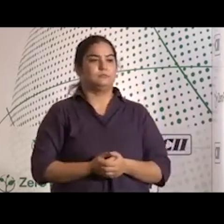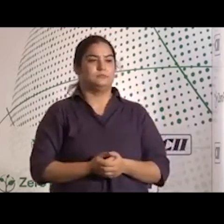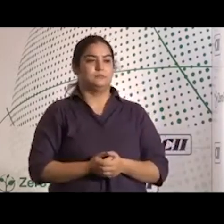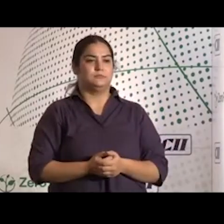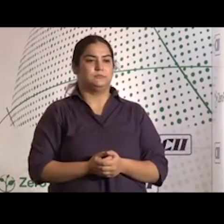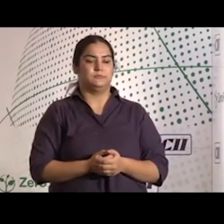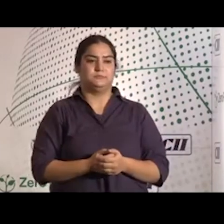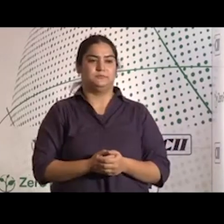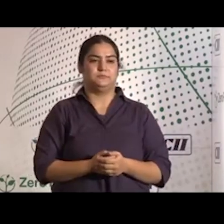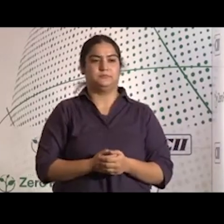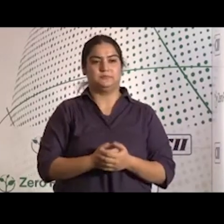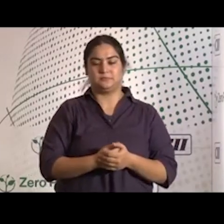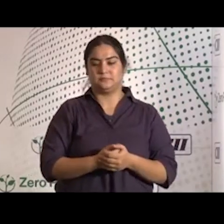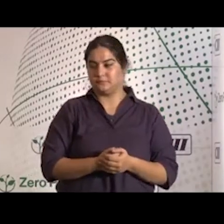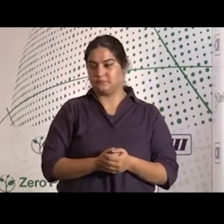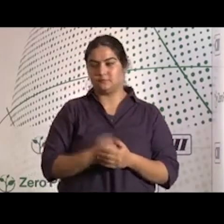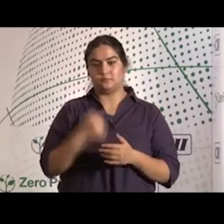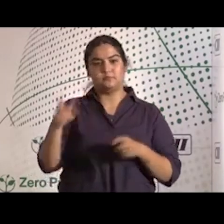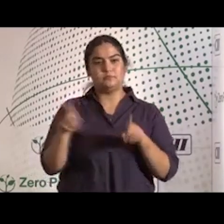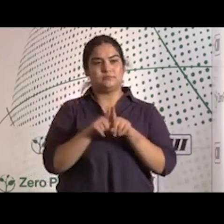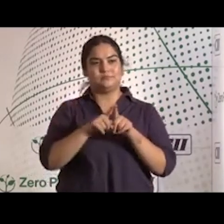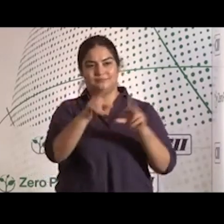just part of the context of a person